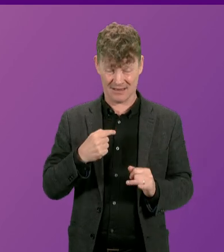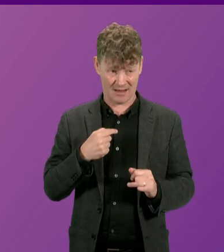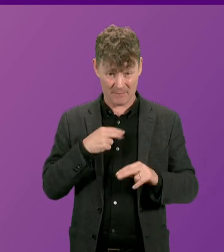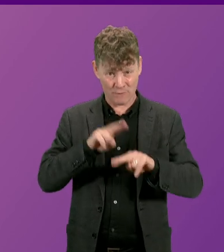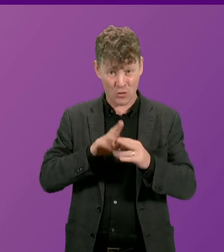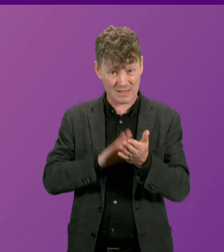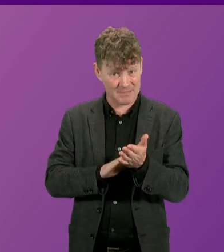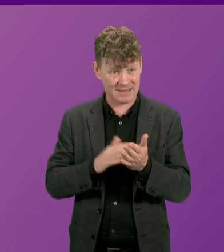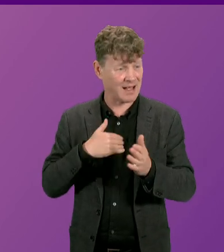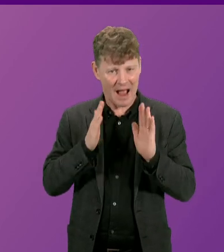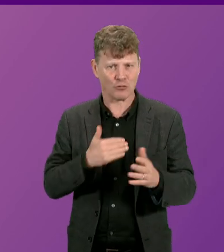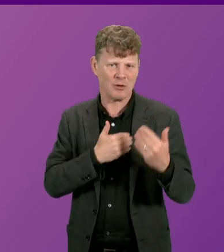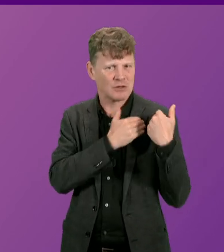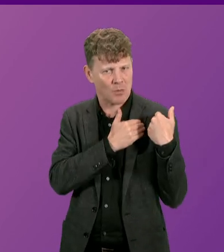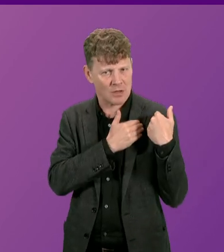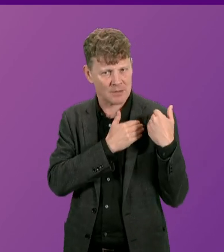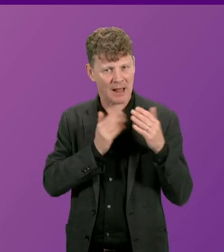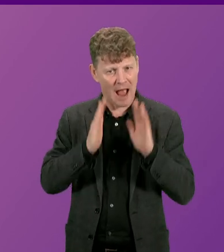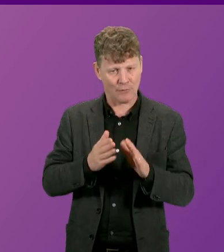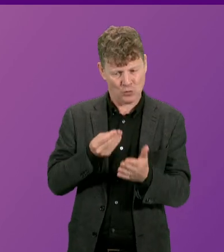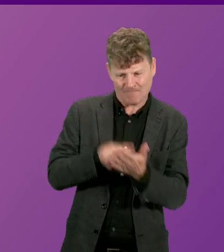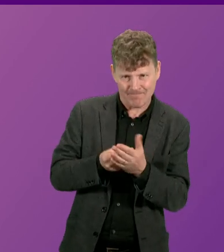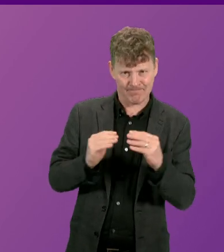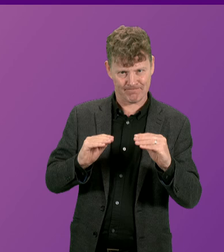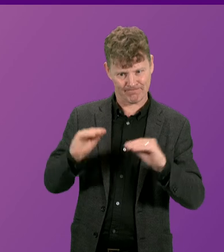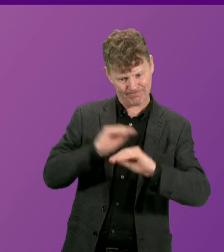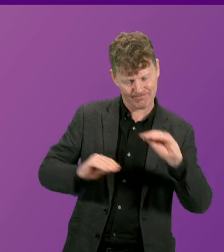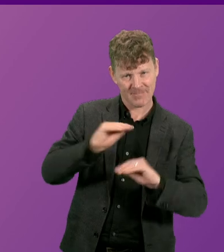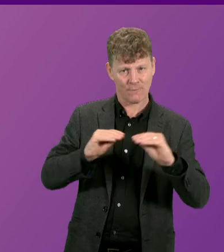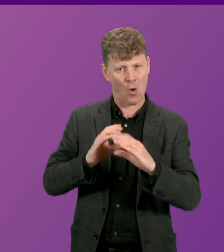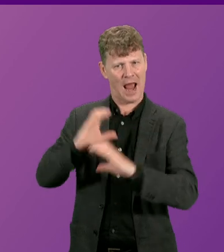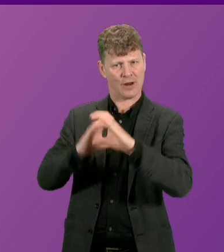make sure that we take the most fiscally efficient approach to energy generation.